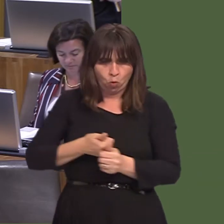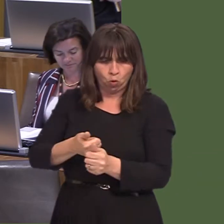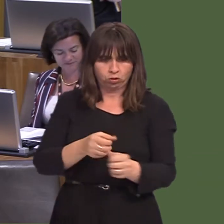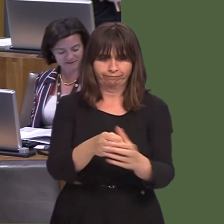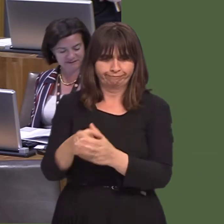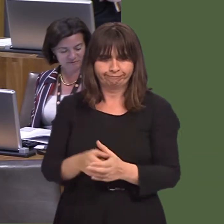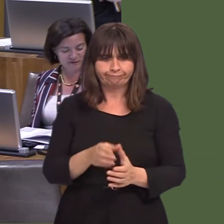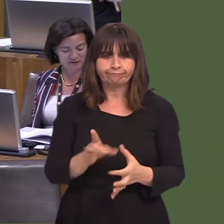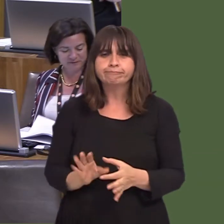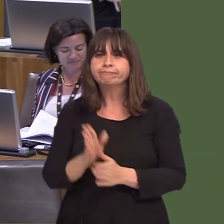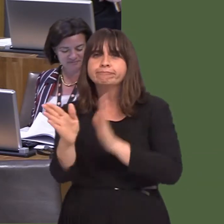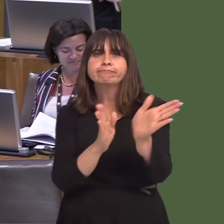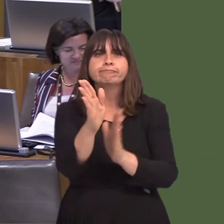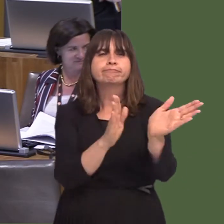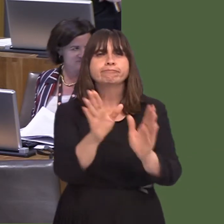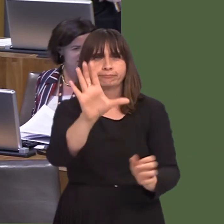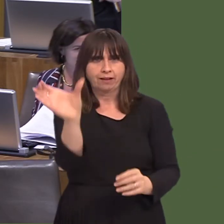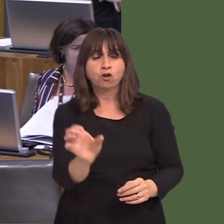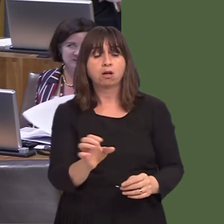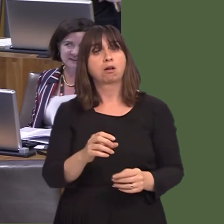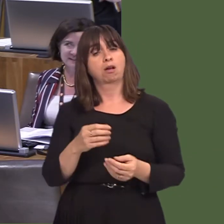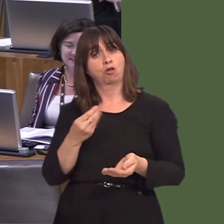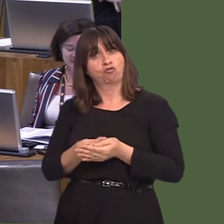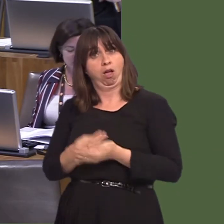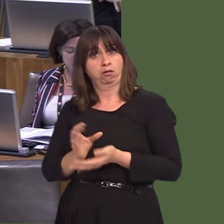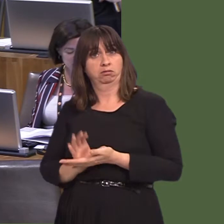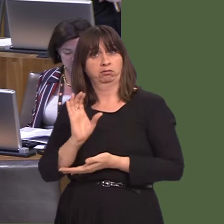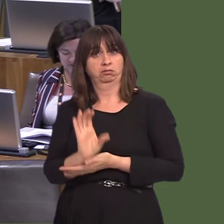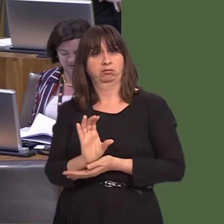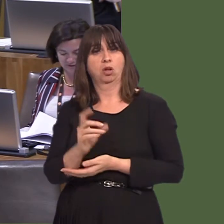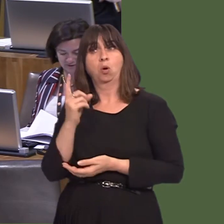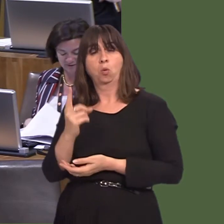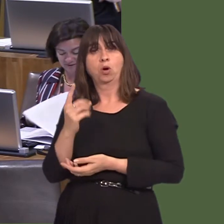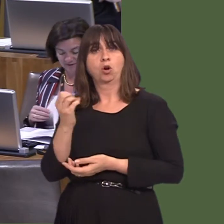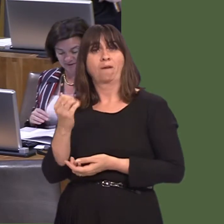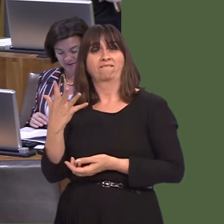I can say that in terms of grant funding, we received 105 grant applications during